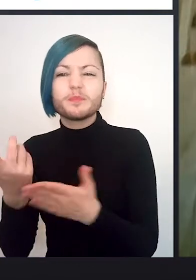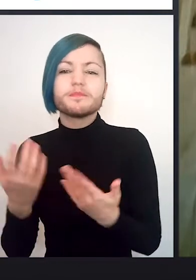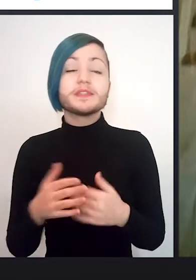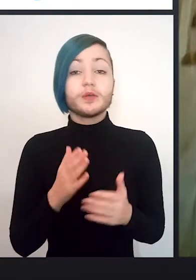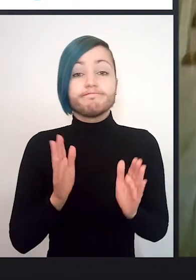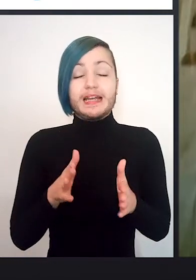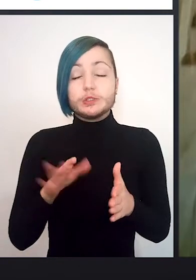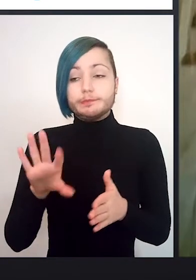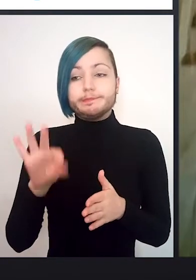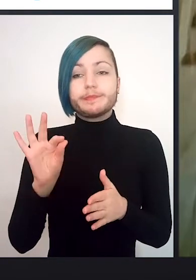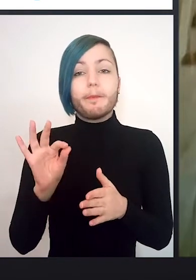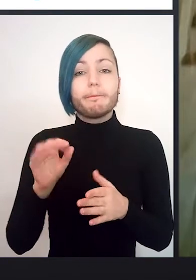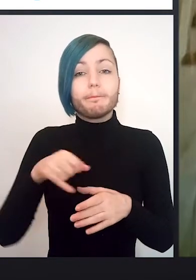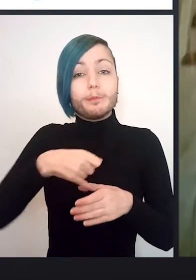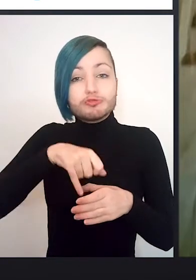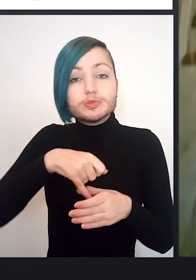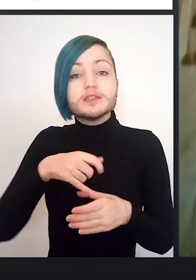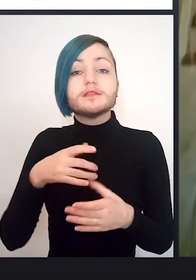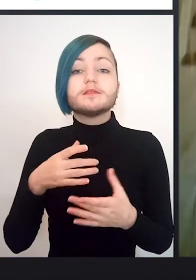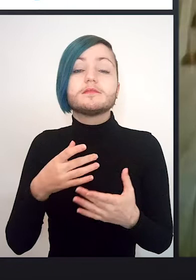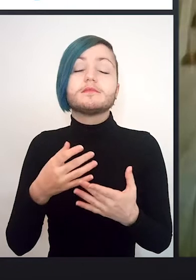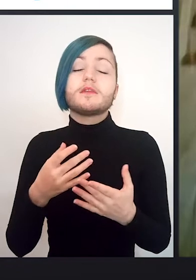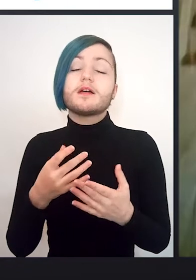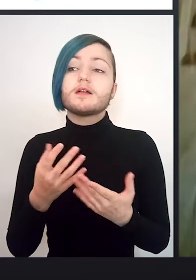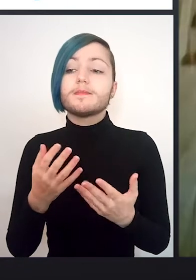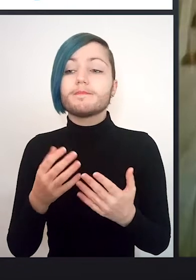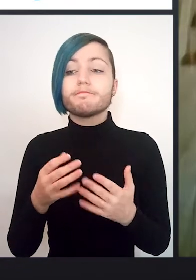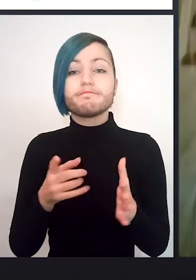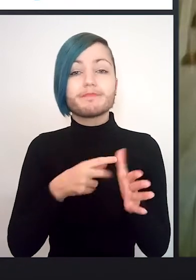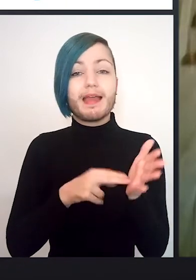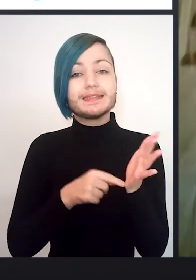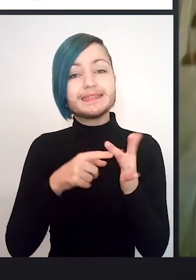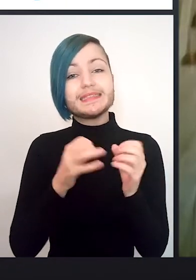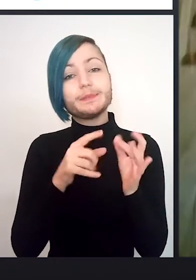So I need to get a prescription for antibiotics.